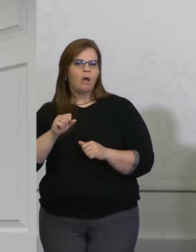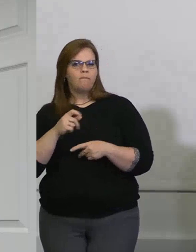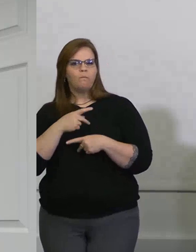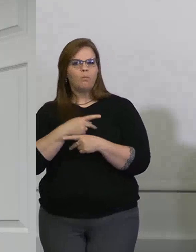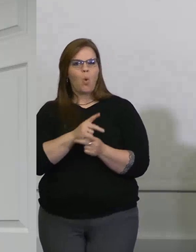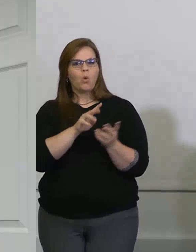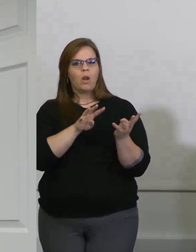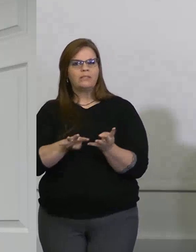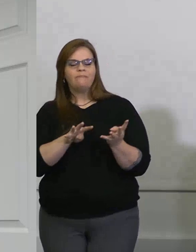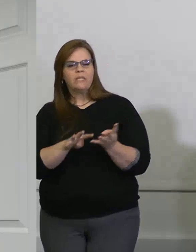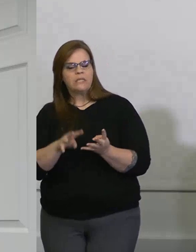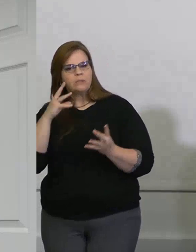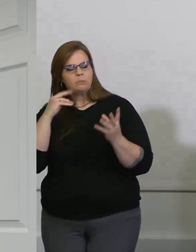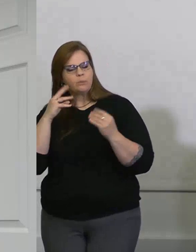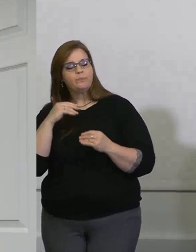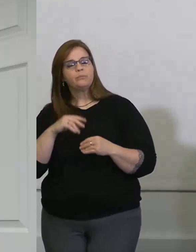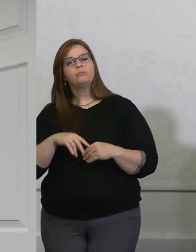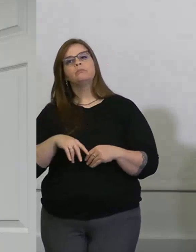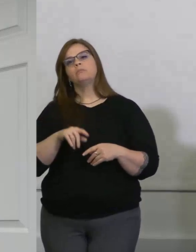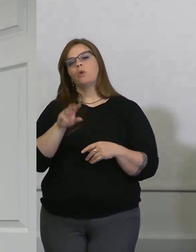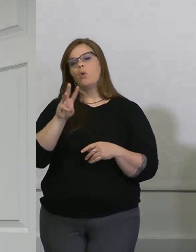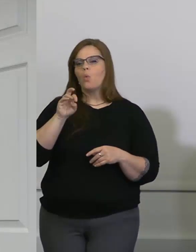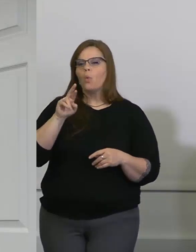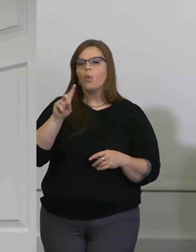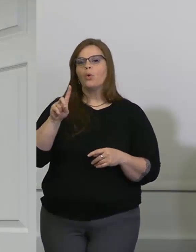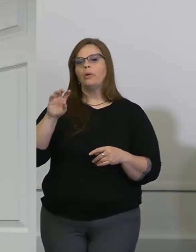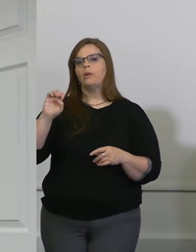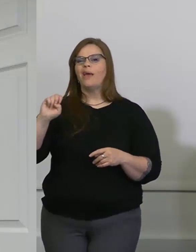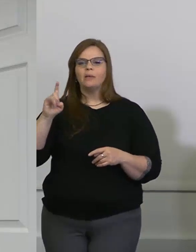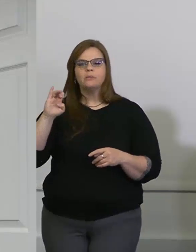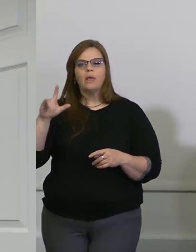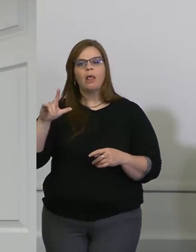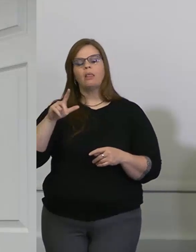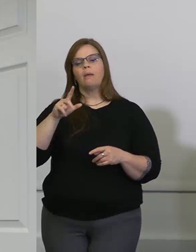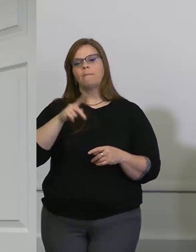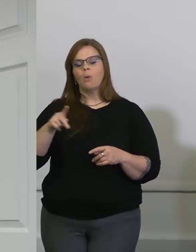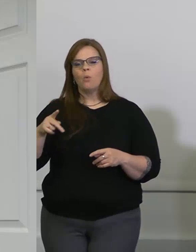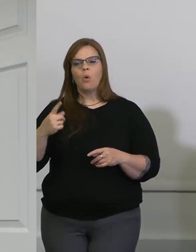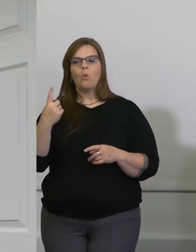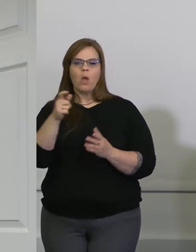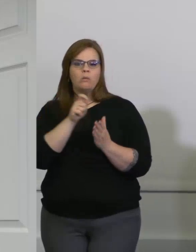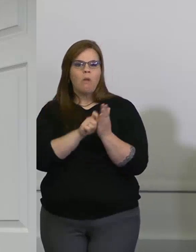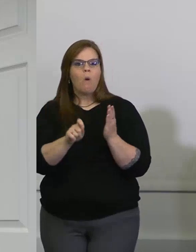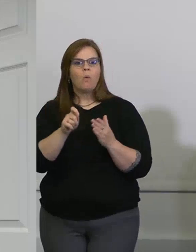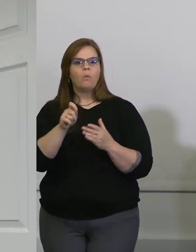That means Word, Excel, PowerPoint, OneNote, SharePoint,